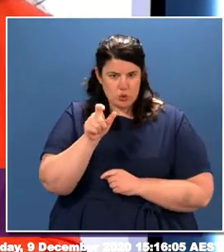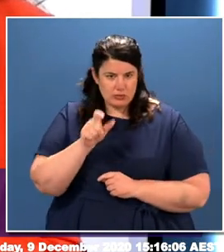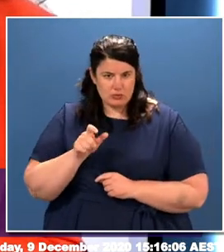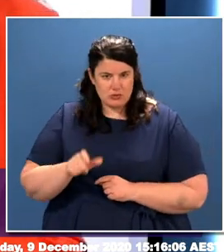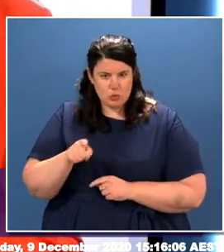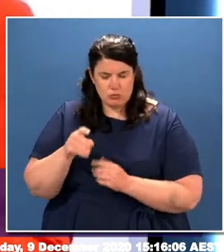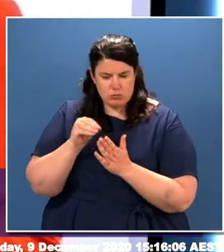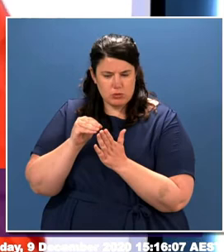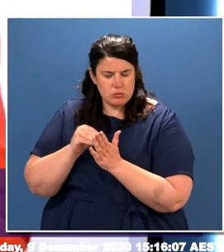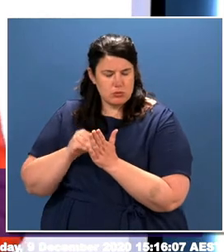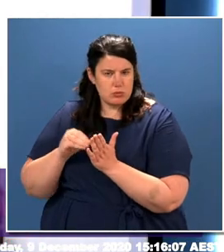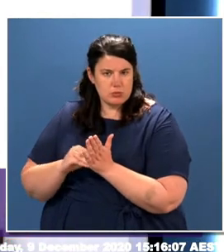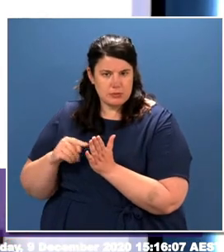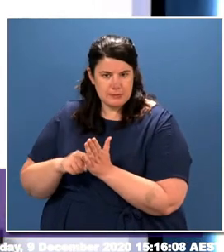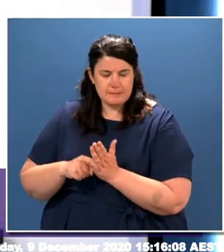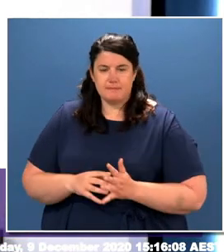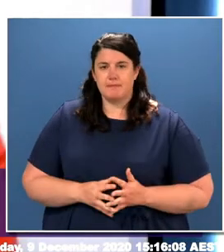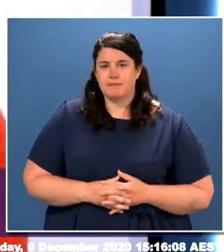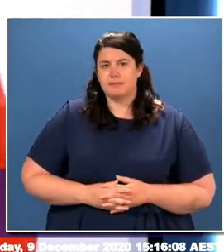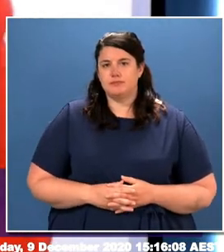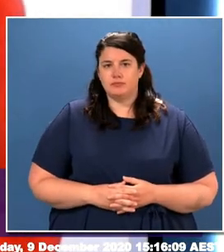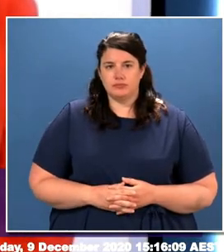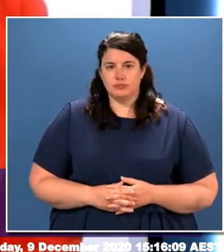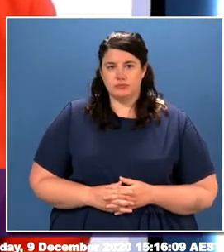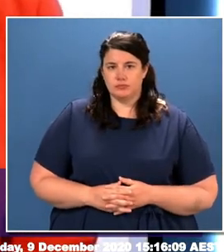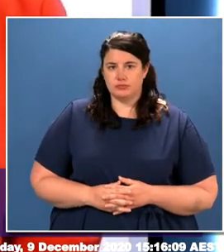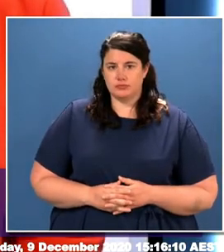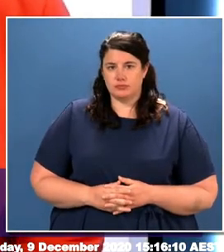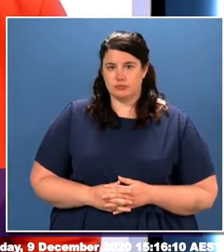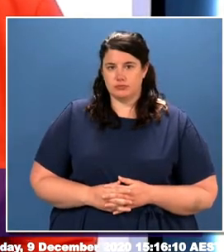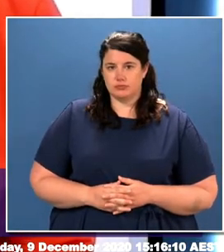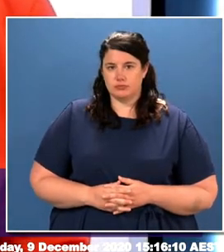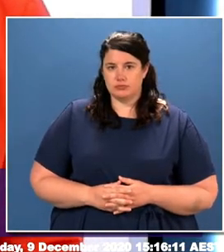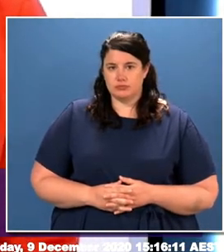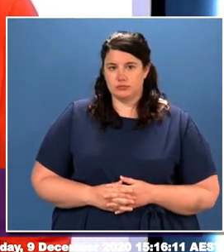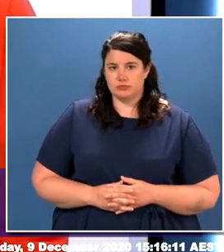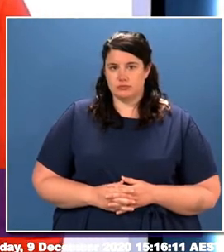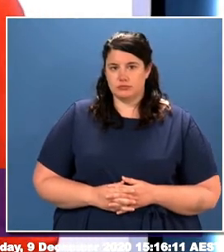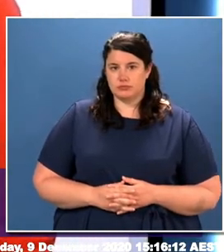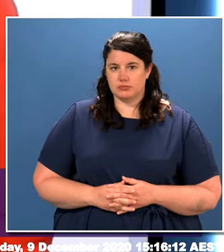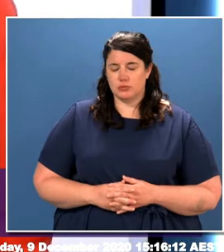So one aspect of looking at the system level practice,